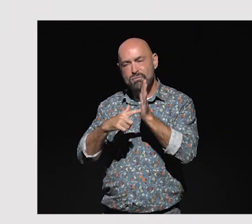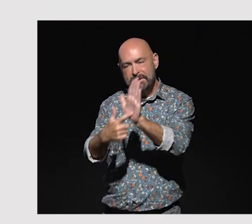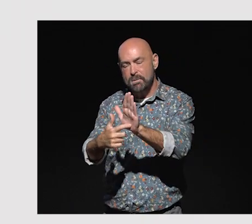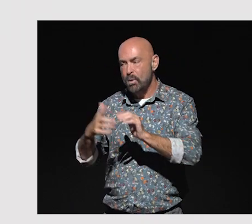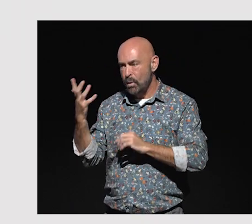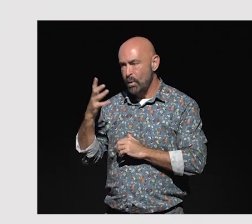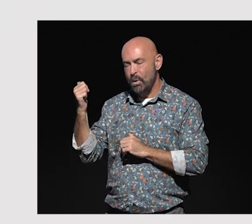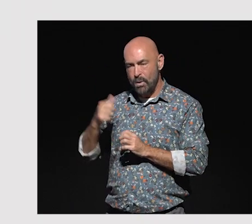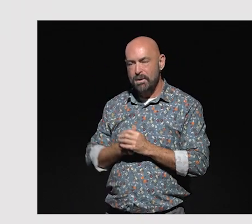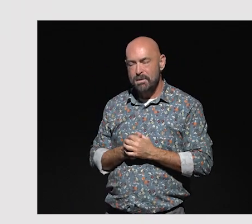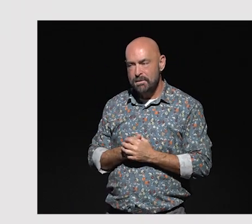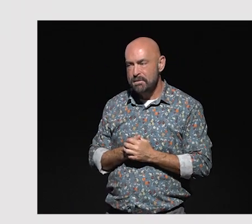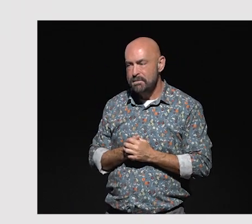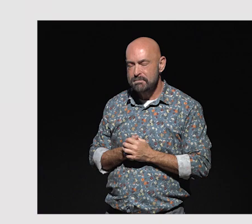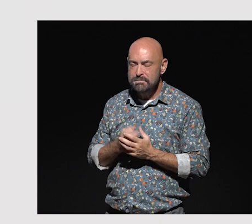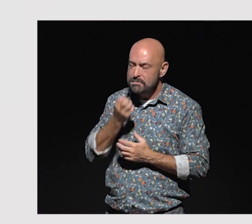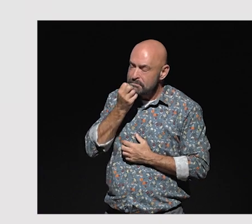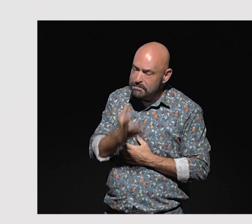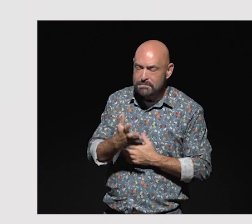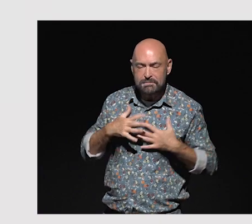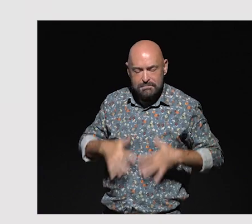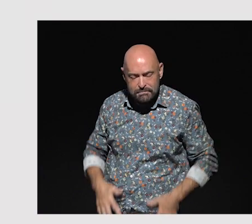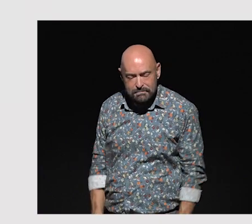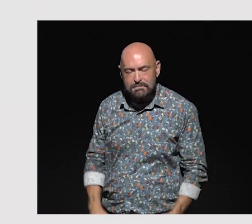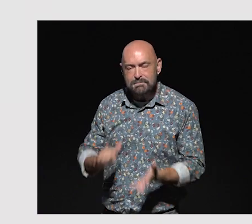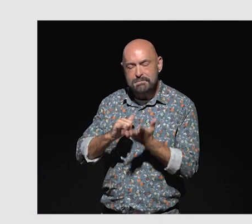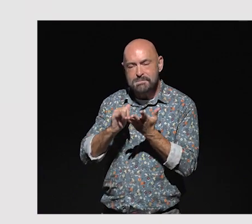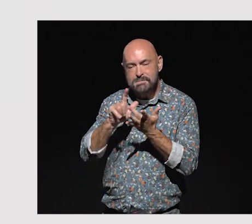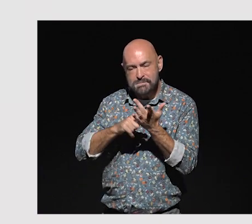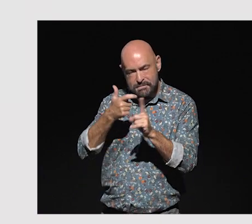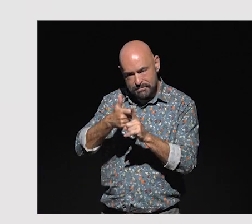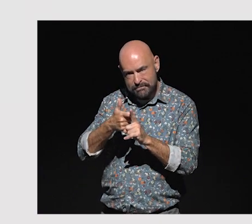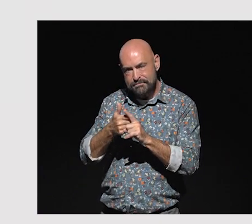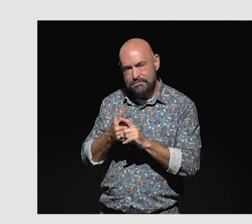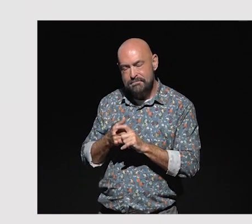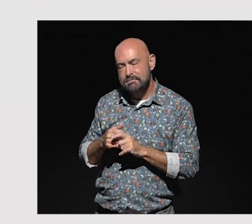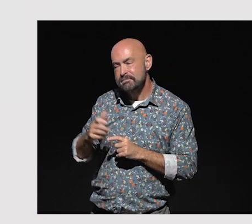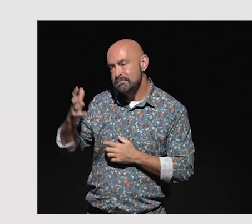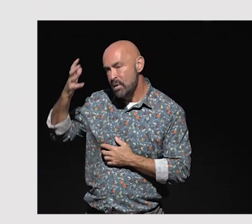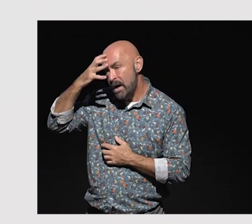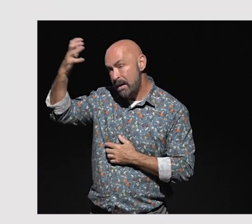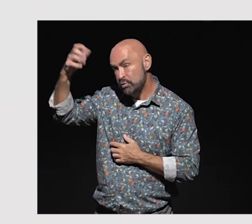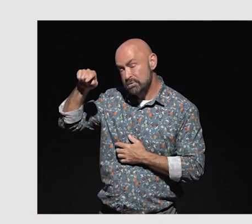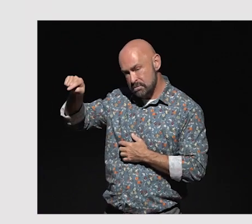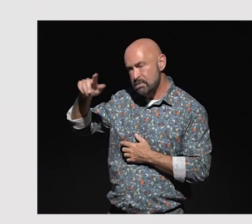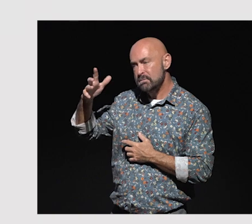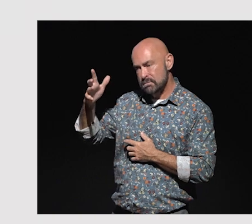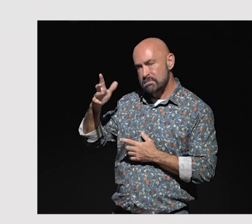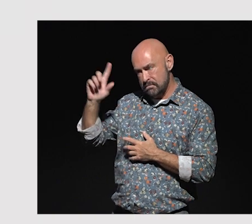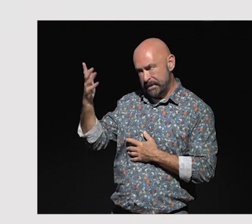These sumptuous silks were being shown there. The Empress Eugenie had appeared in them.